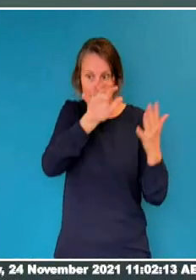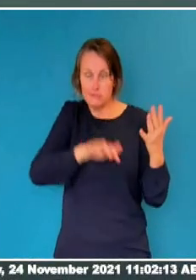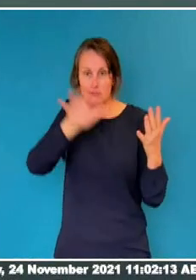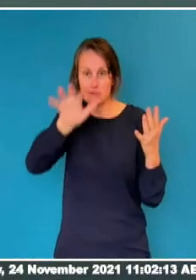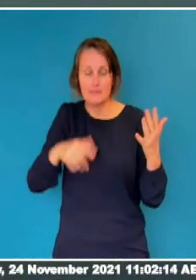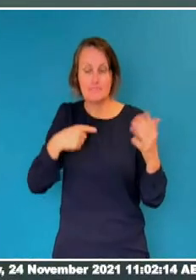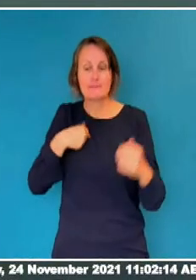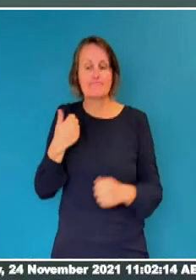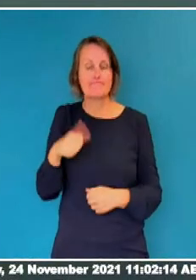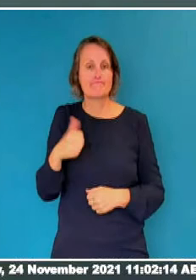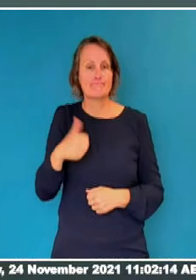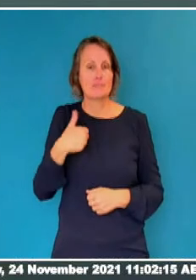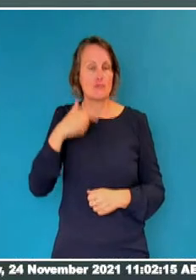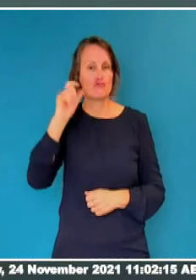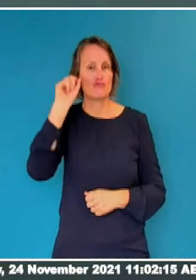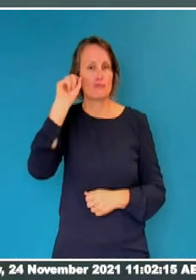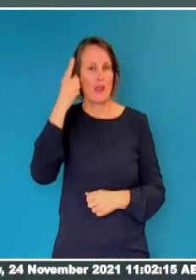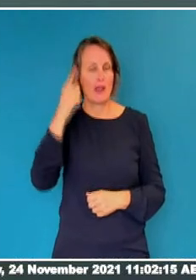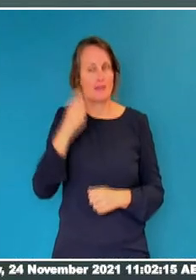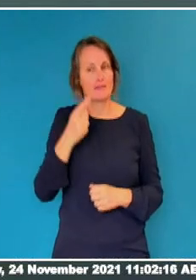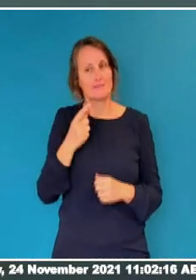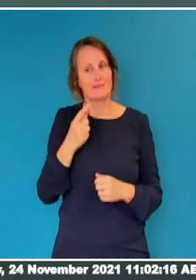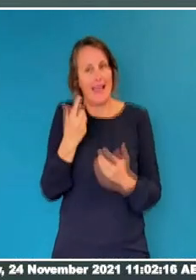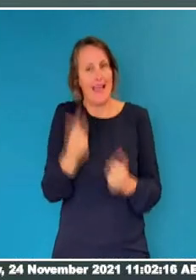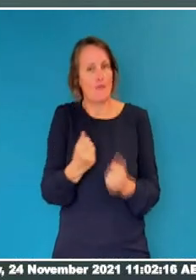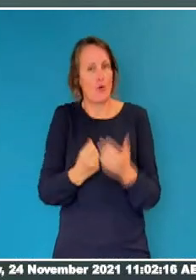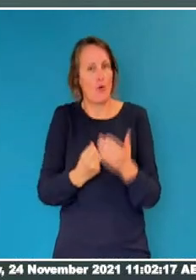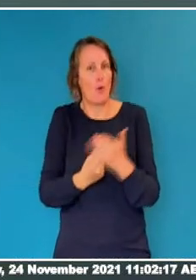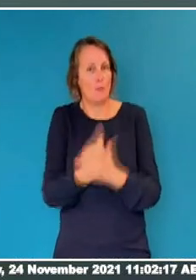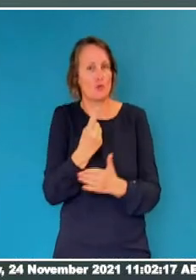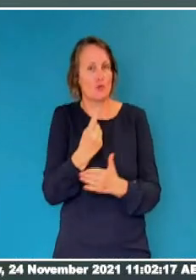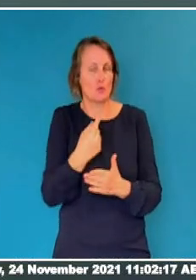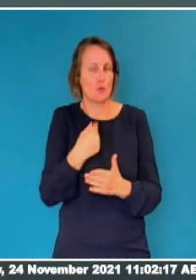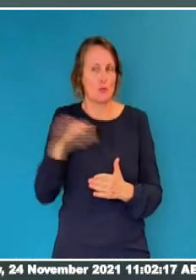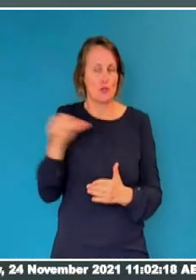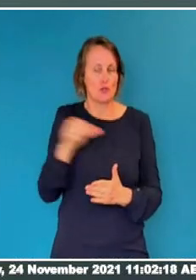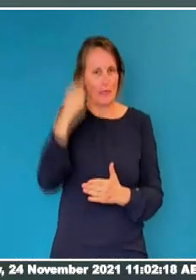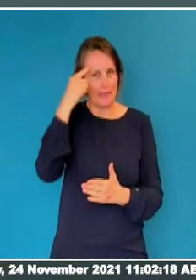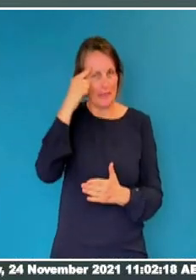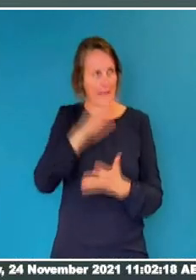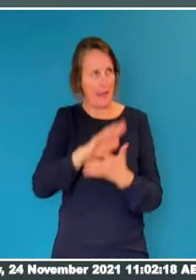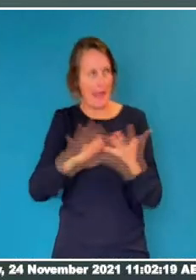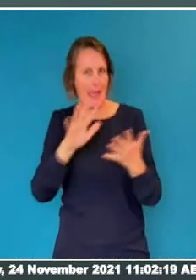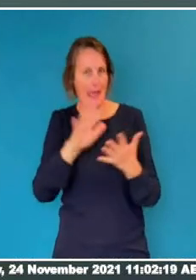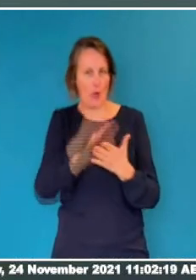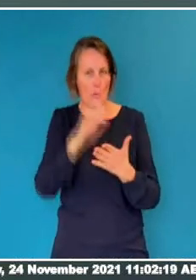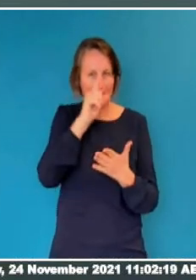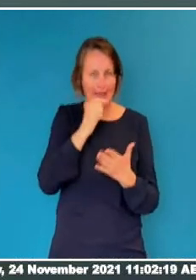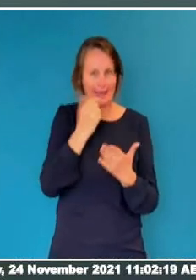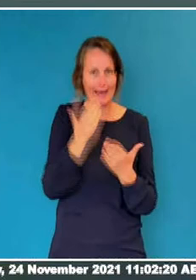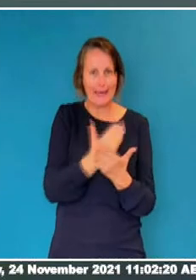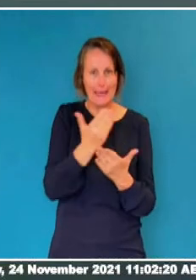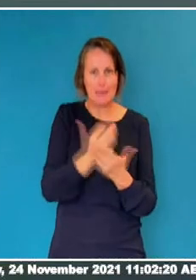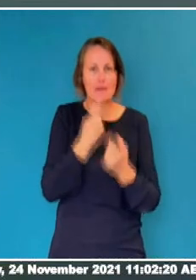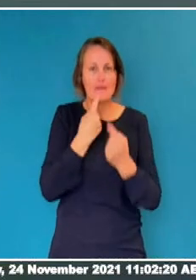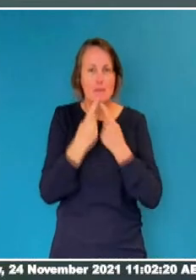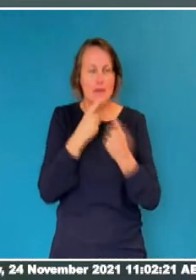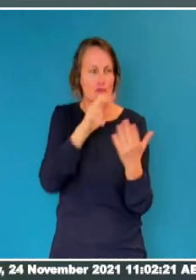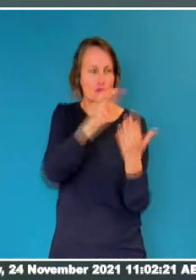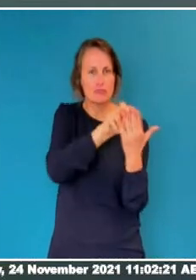there's an opportunity that should well be explored about how to record a lot of the